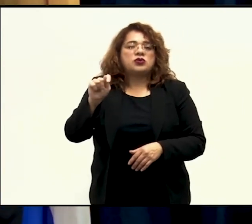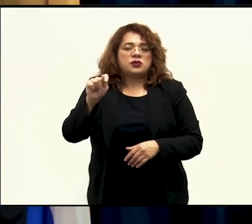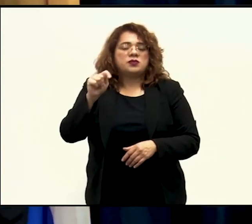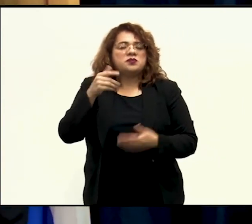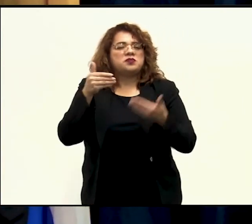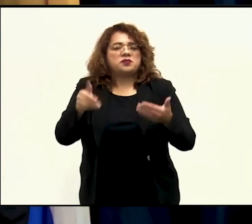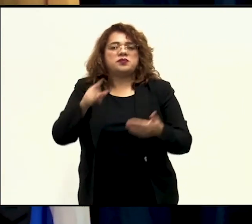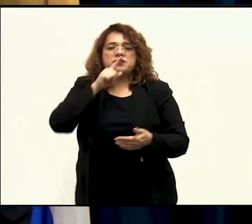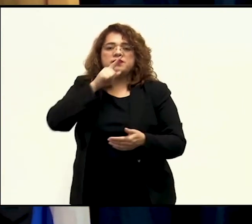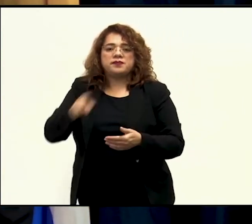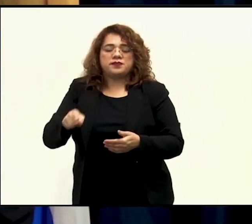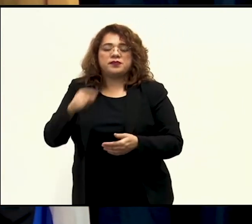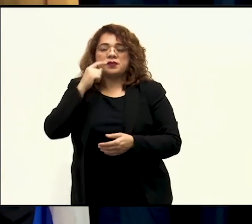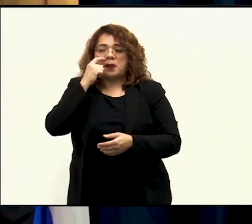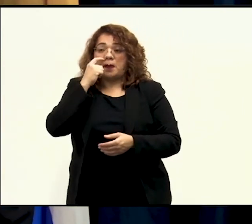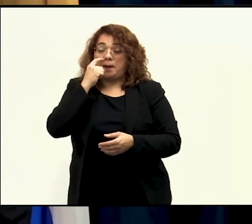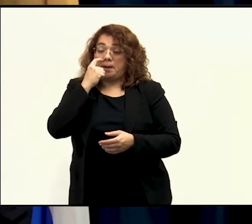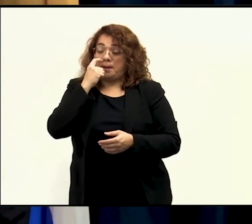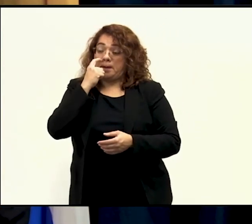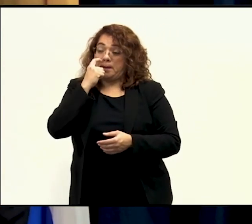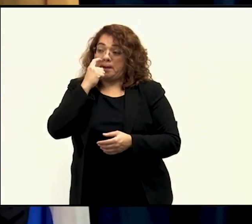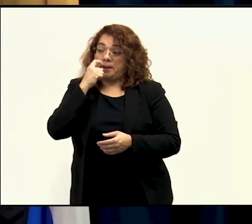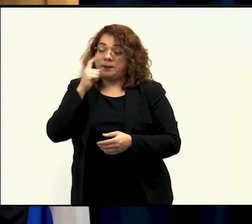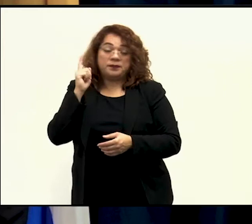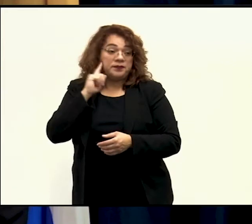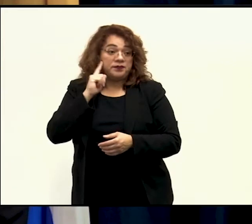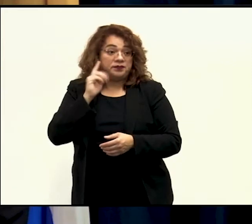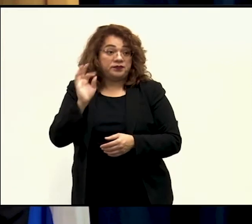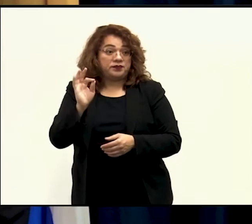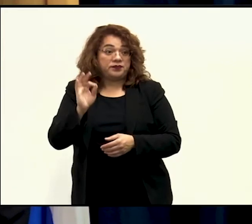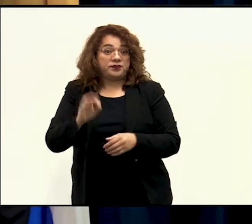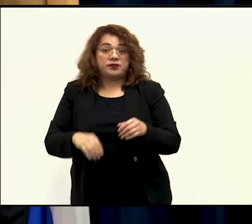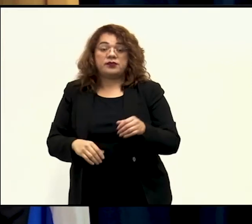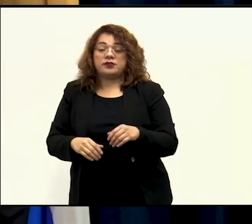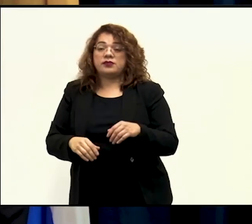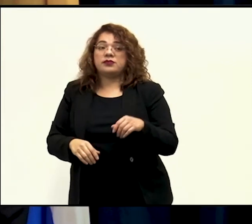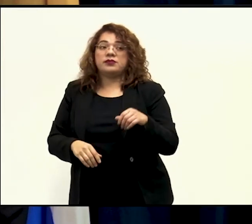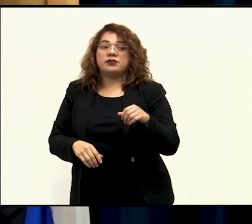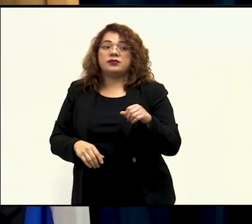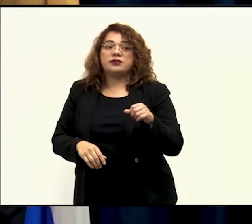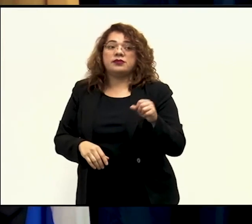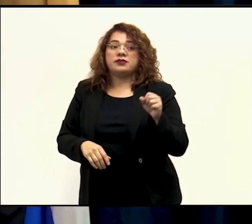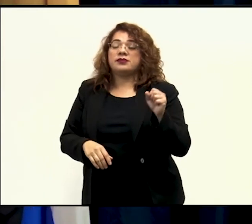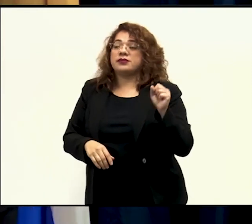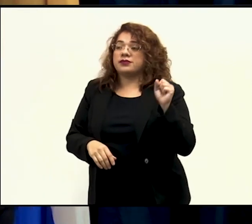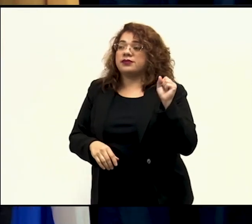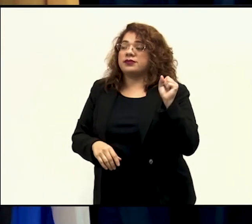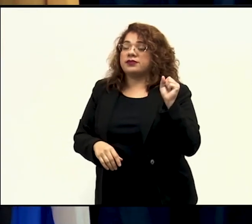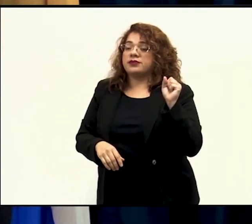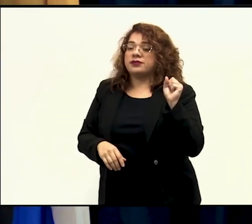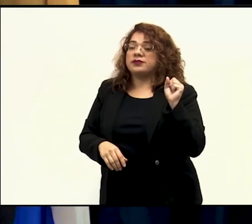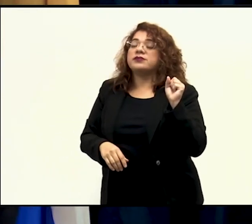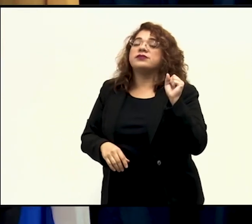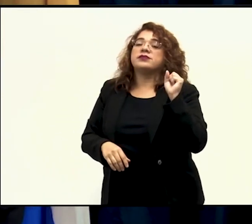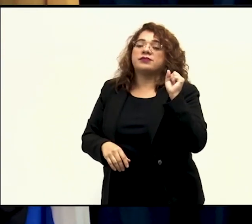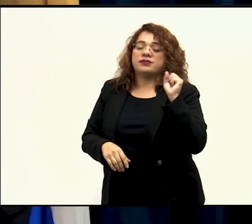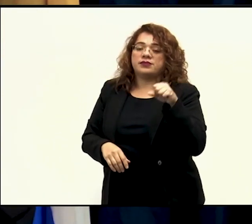Hi can you guys hear me? Yes we can go ahead. Okay cool.